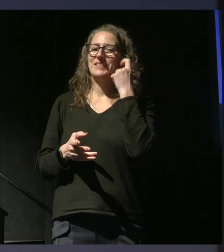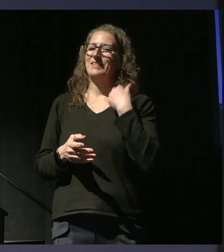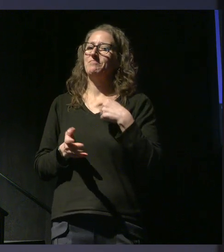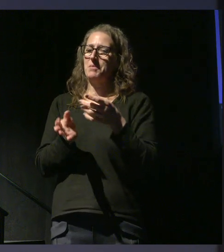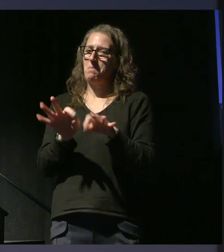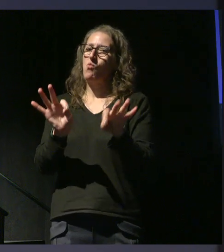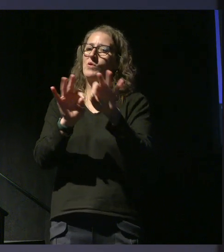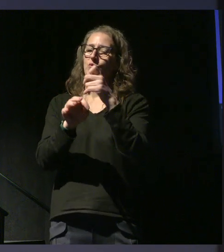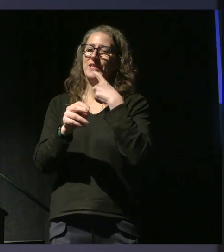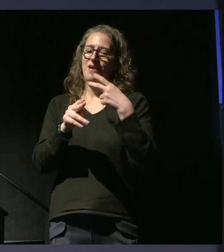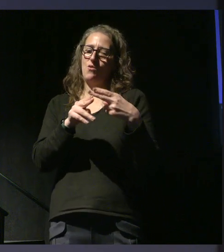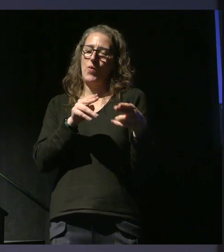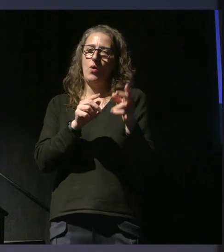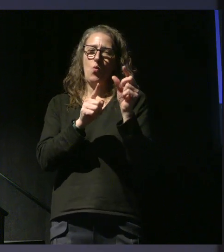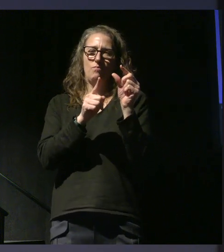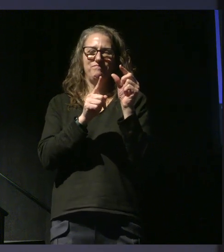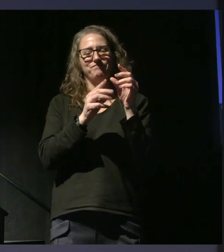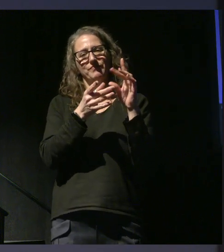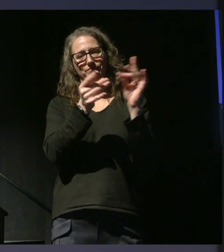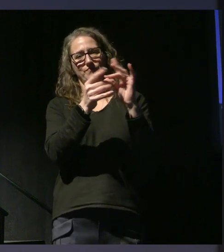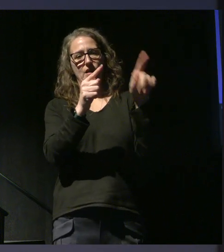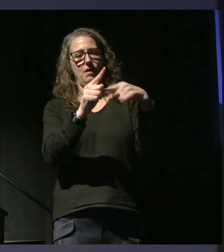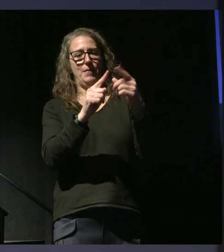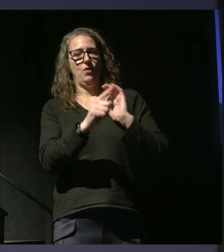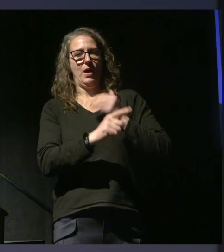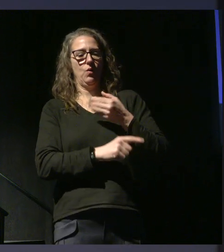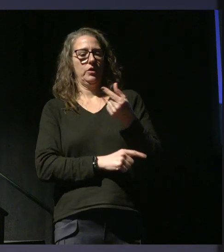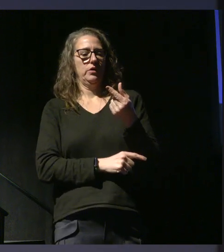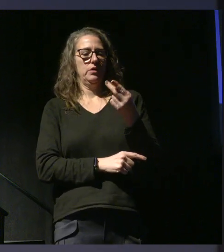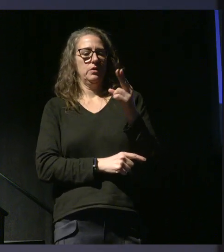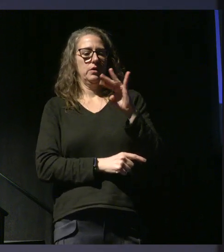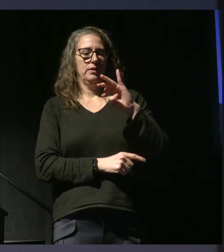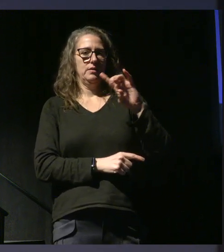the Guild, which I hope that you will each join, why?